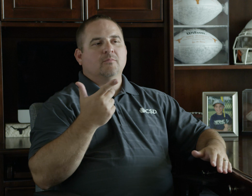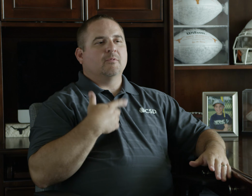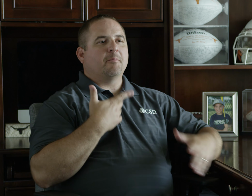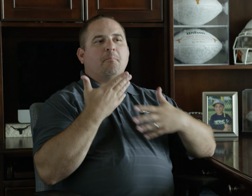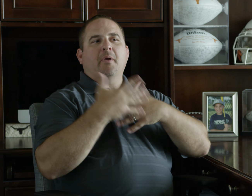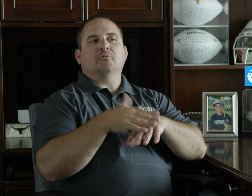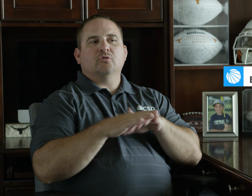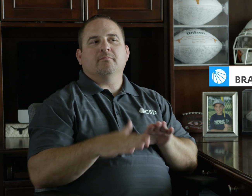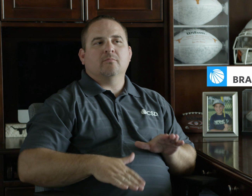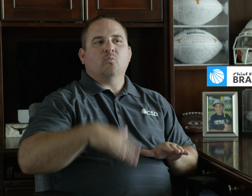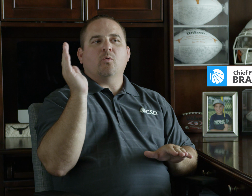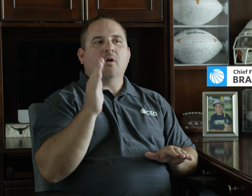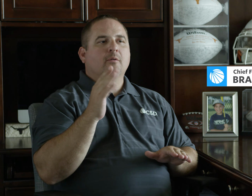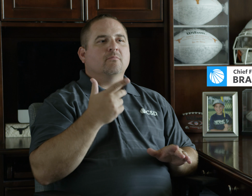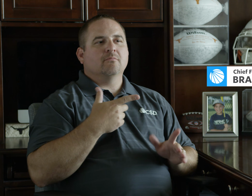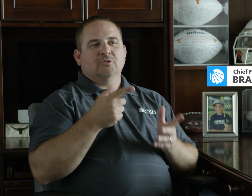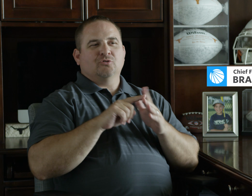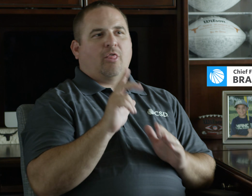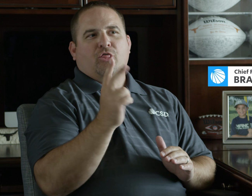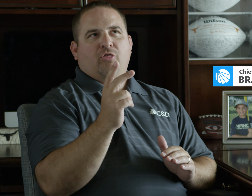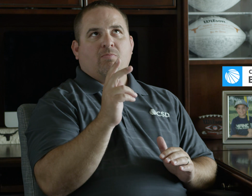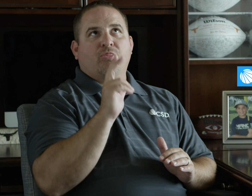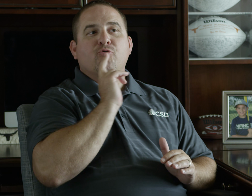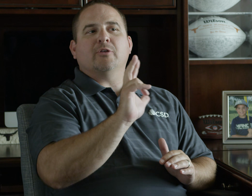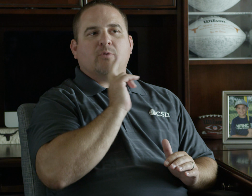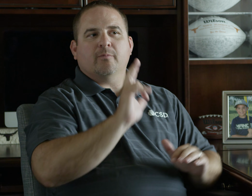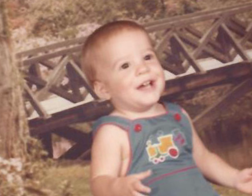Growing up, I was mainstreamed in school, starting at the age of three years old.